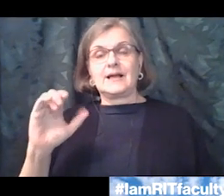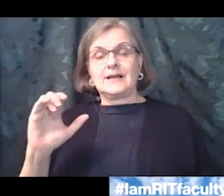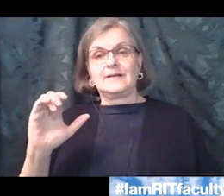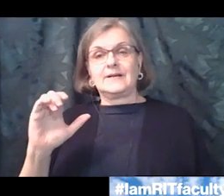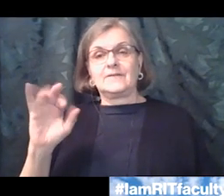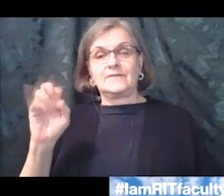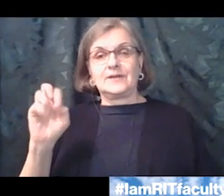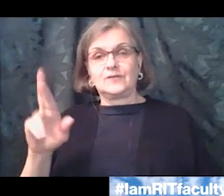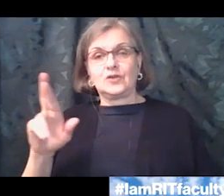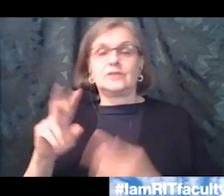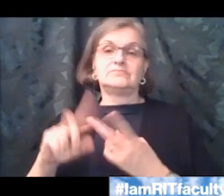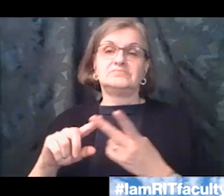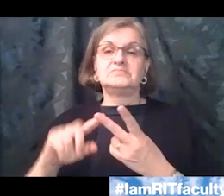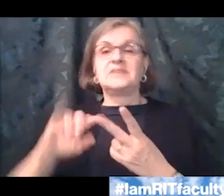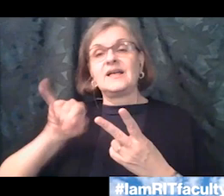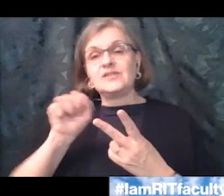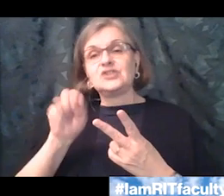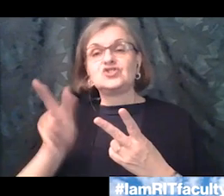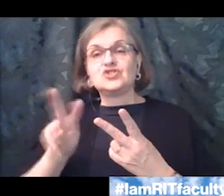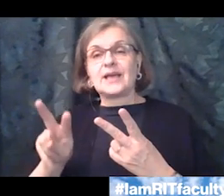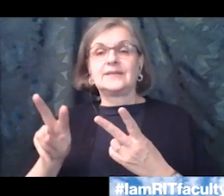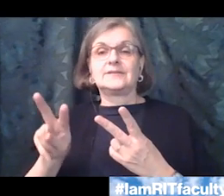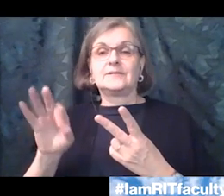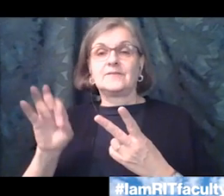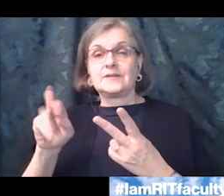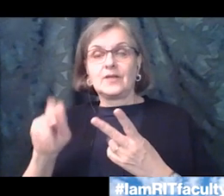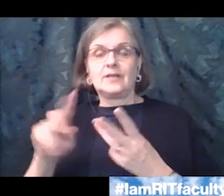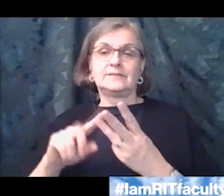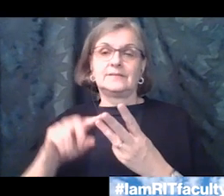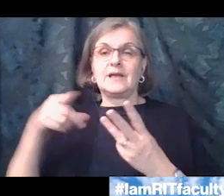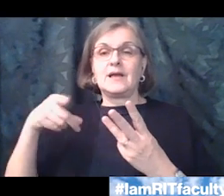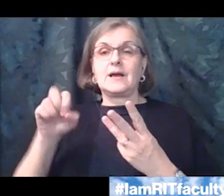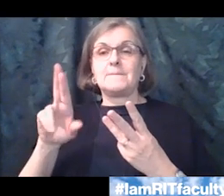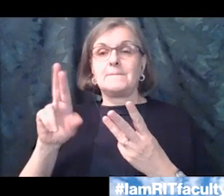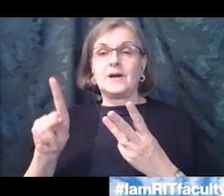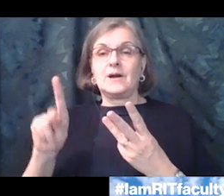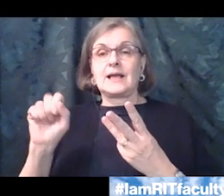There's the Jazz Festival, the Park Avenue Festival, and even a traditional Scottish event, which